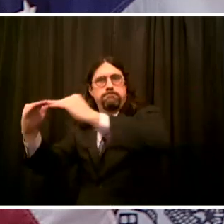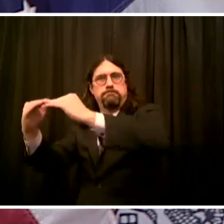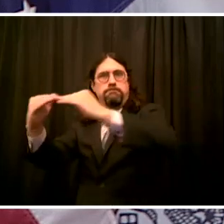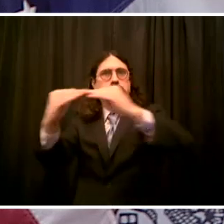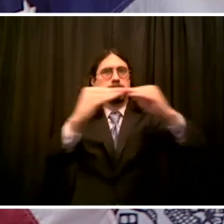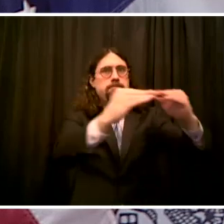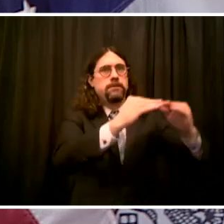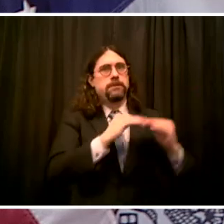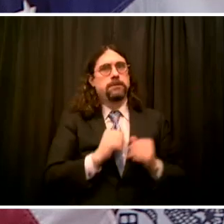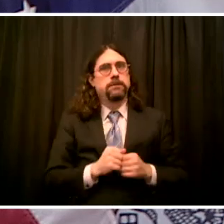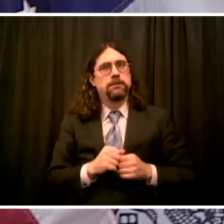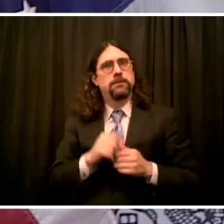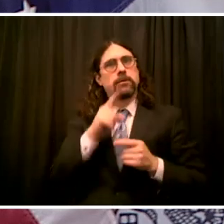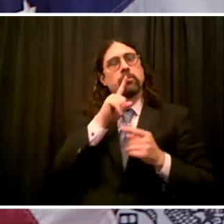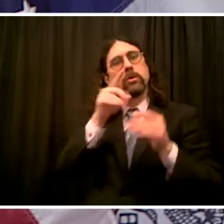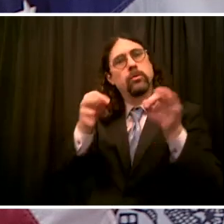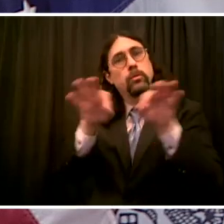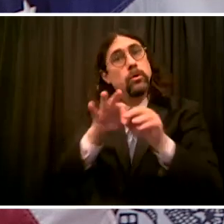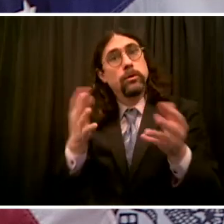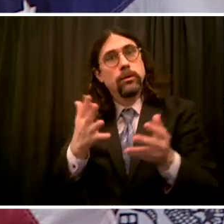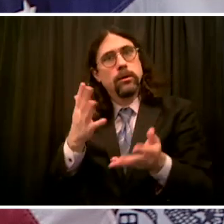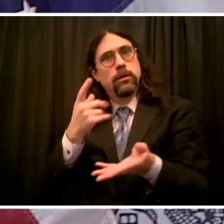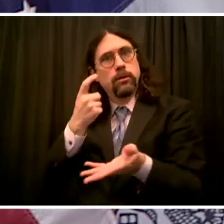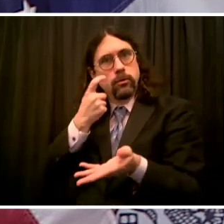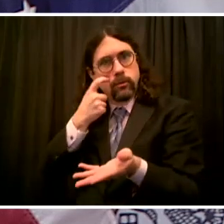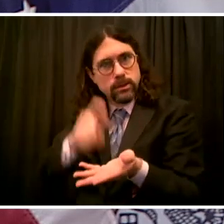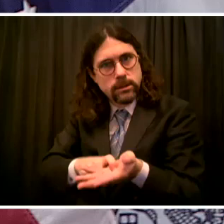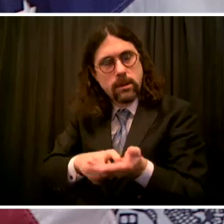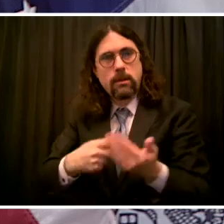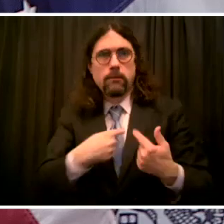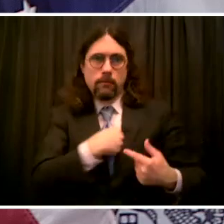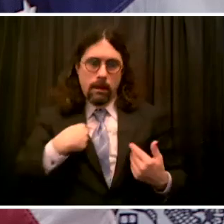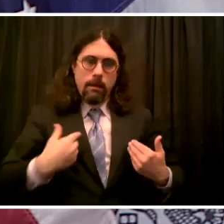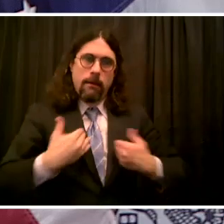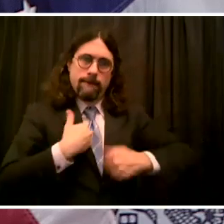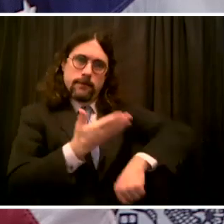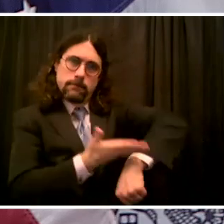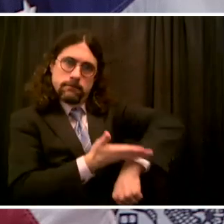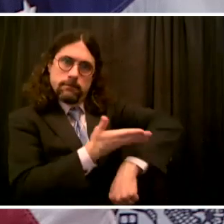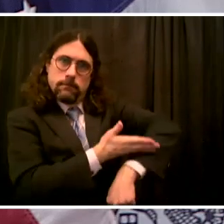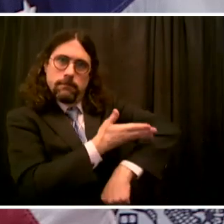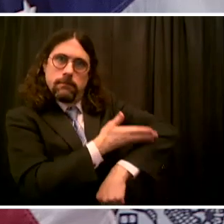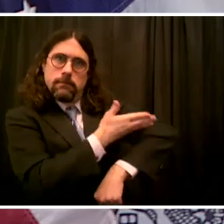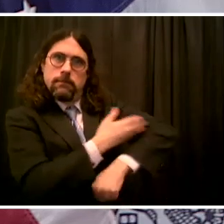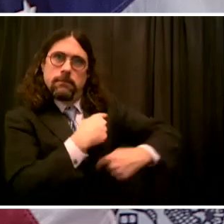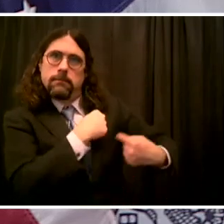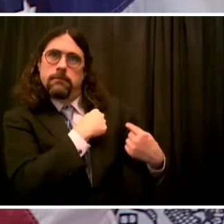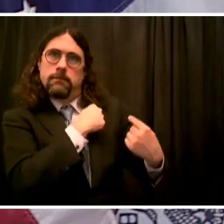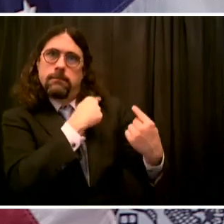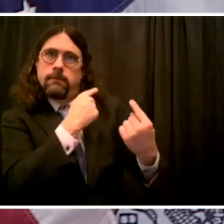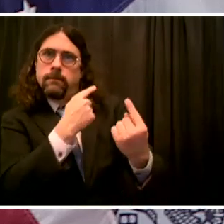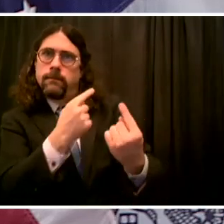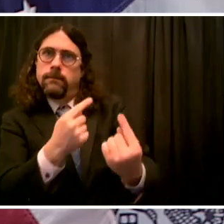REALLY IMPORTANT TO RECOGNIZE THE DISTANCE THAT WE HAVE ALREADY TRAVEDEL AND THE CHANGES THAT WE HAVE MADE. AND THE FACT THAT WE HAVE MADE